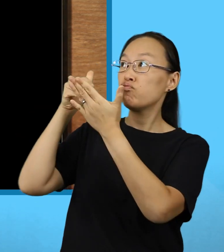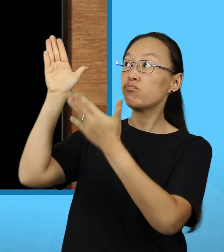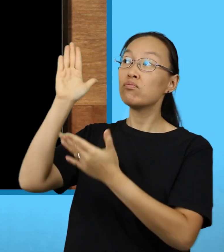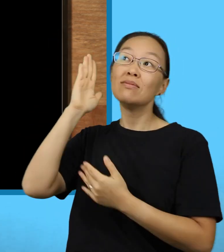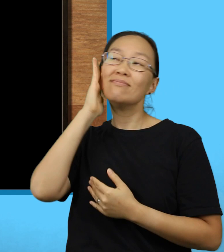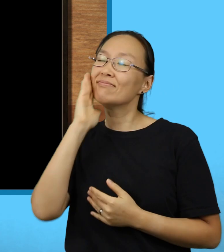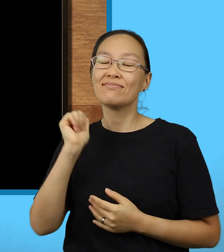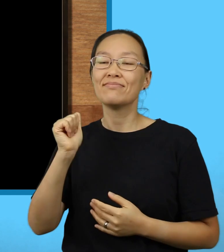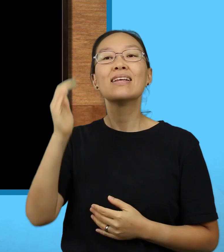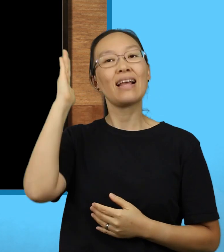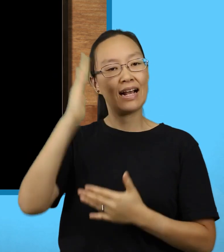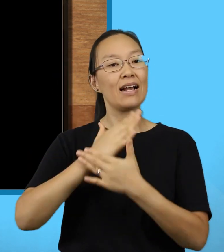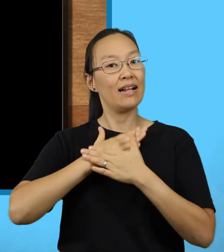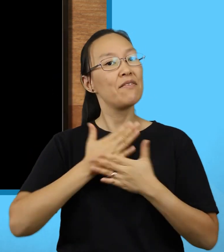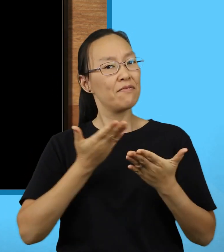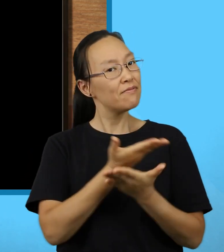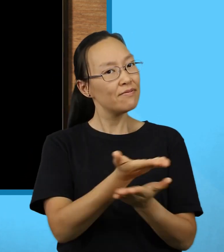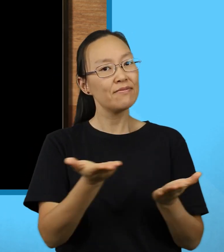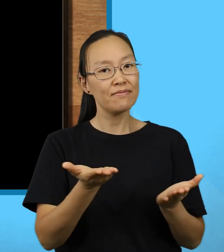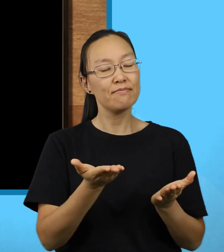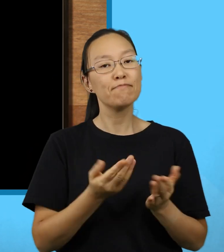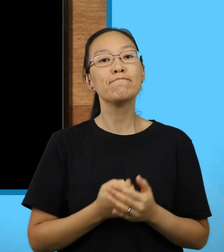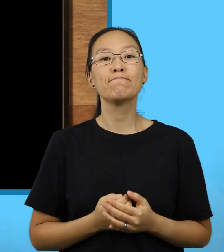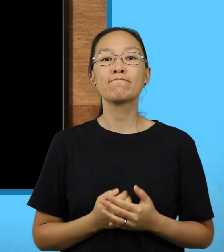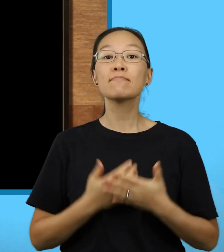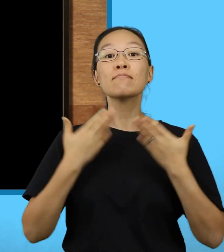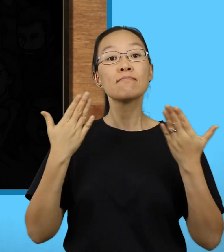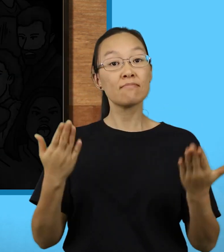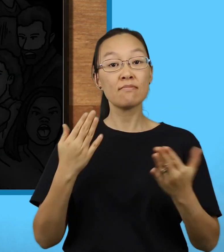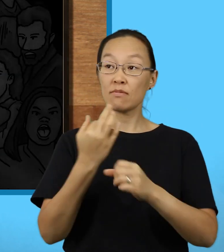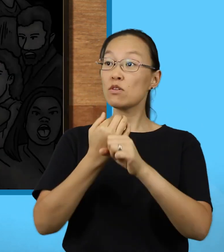His love, it goes on. So an oath He made.